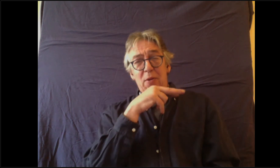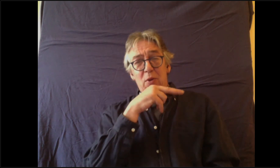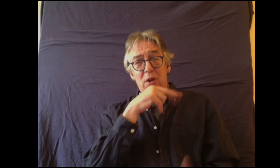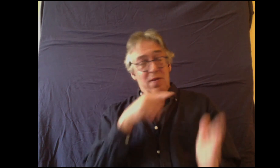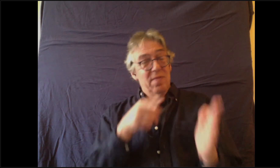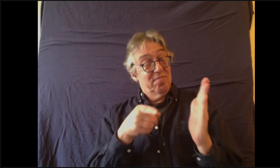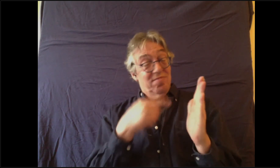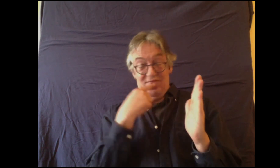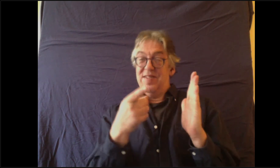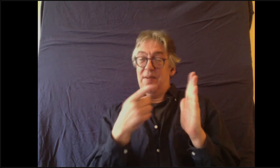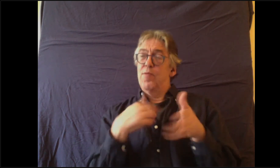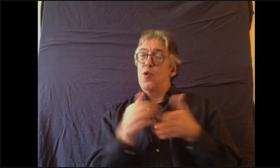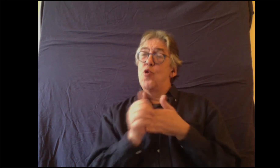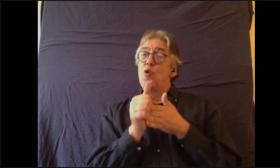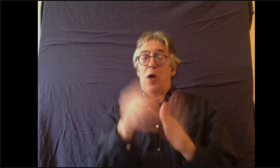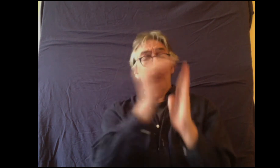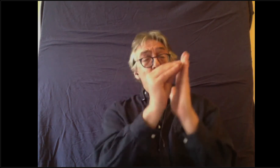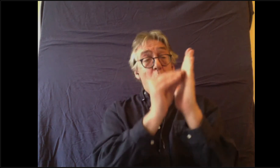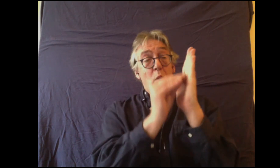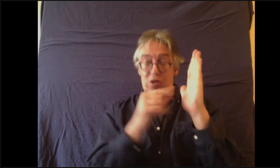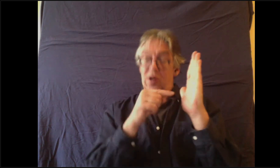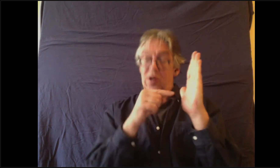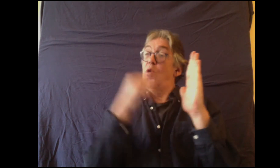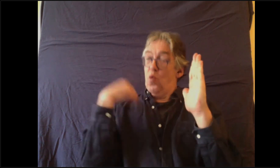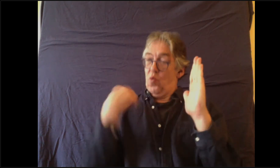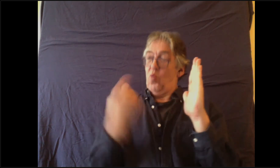We had a very interesting speaker including the World Bank